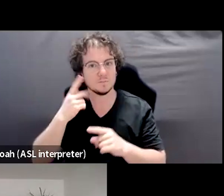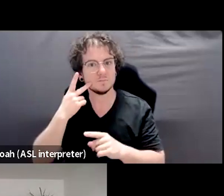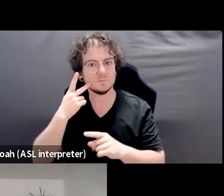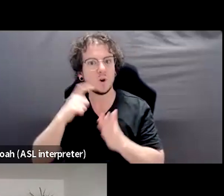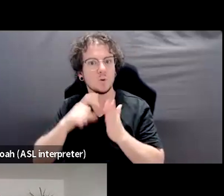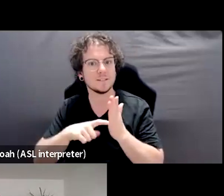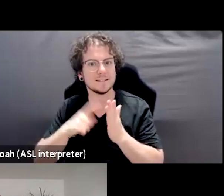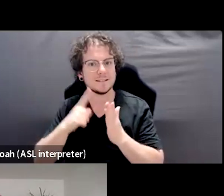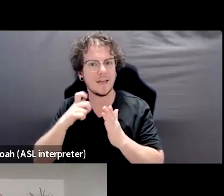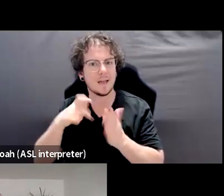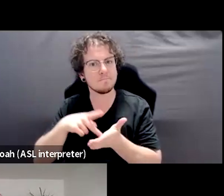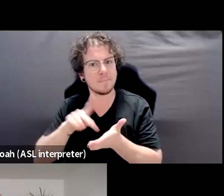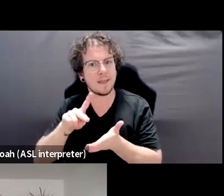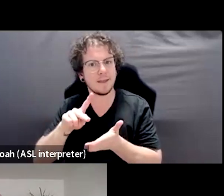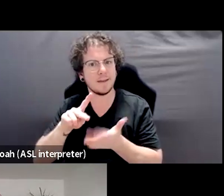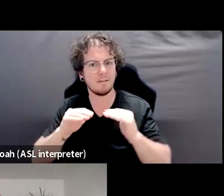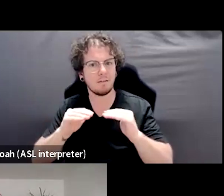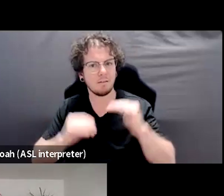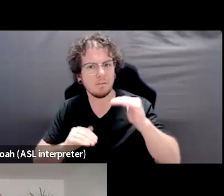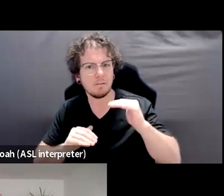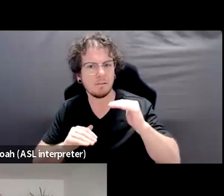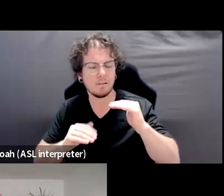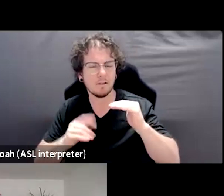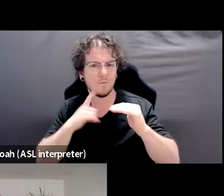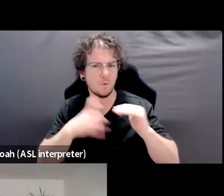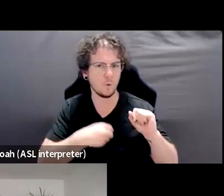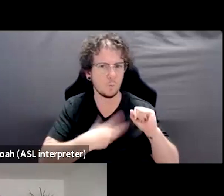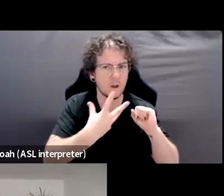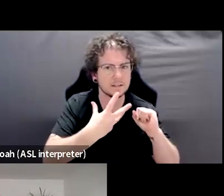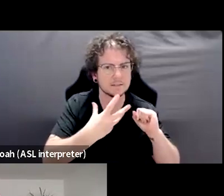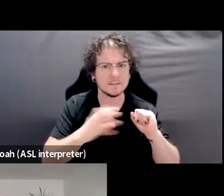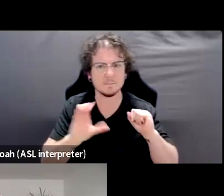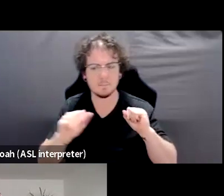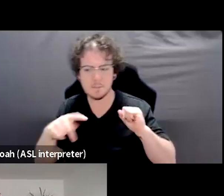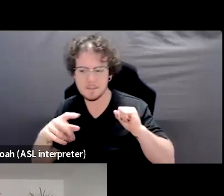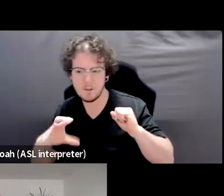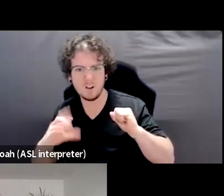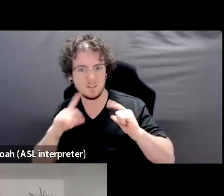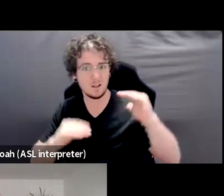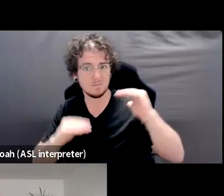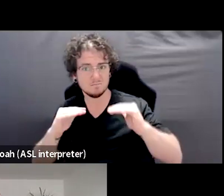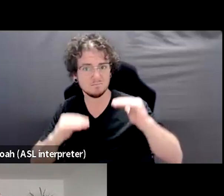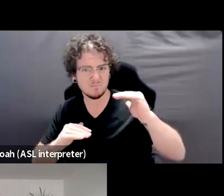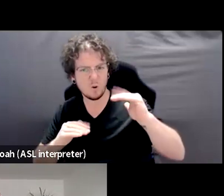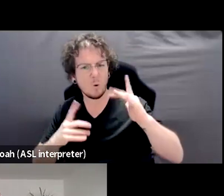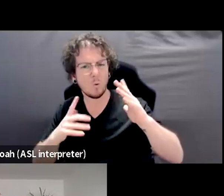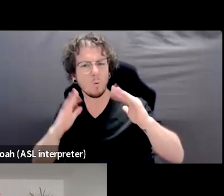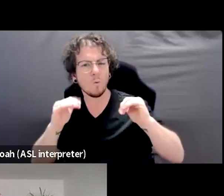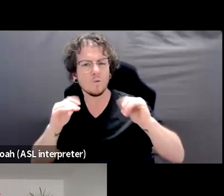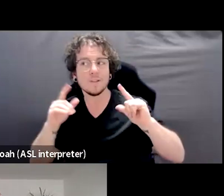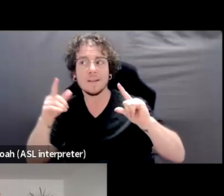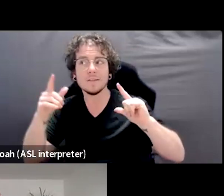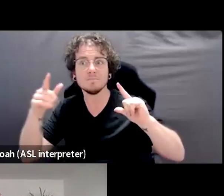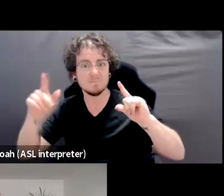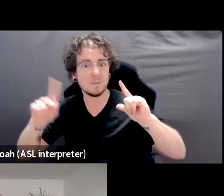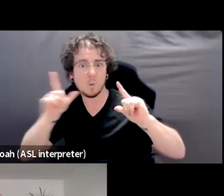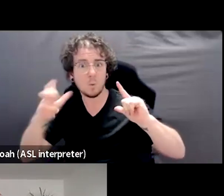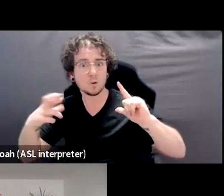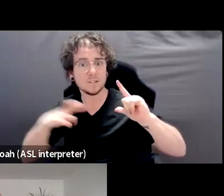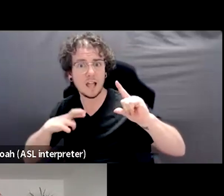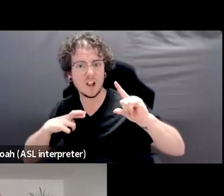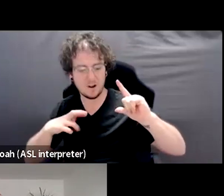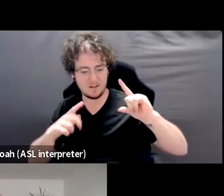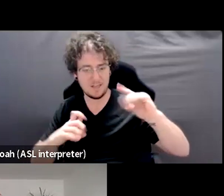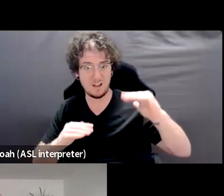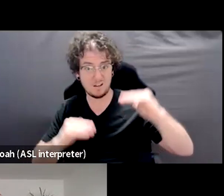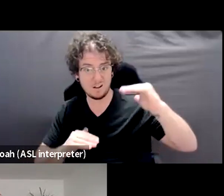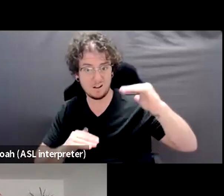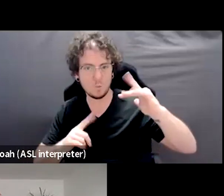the BIPOC employees and the non-BIPOC starts to close, because there's currently just not any room